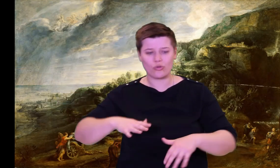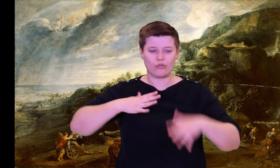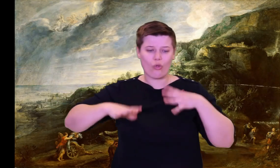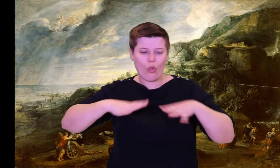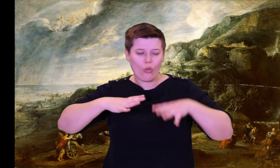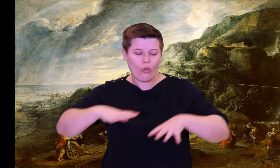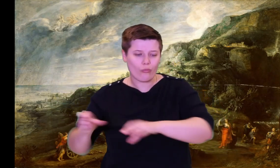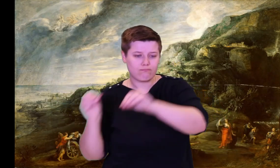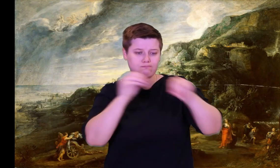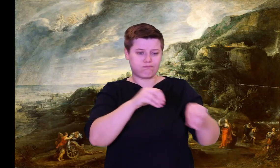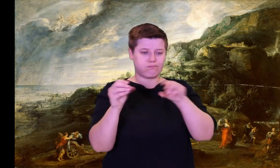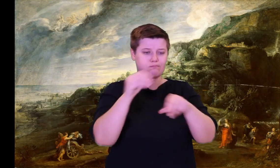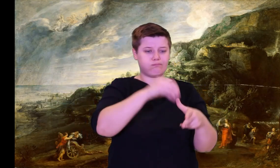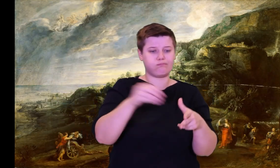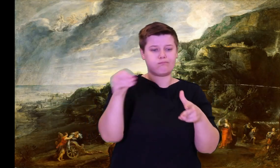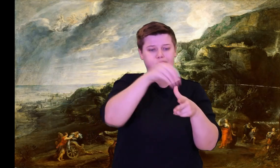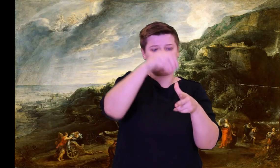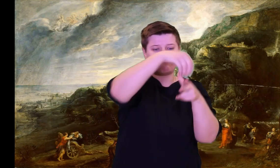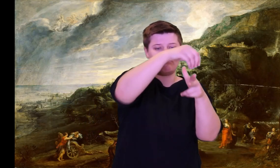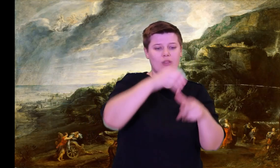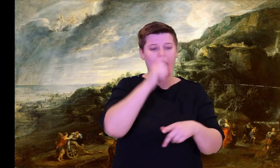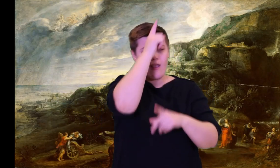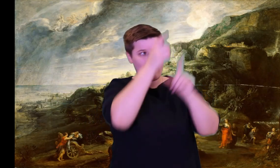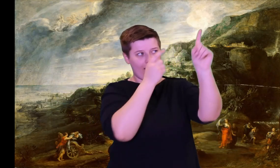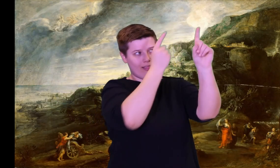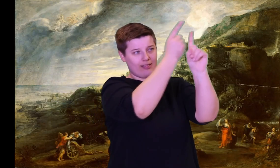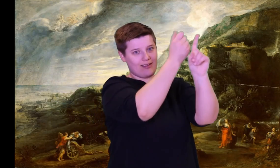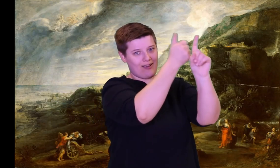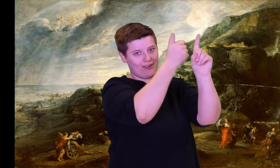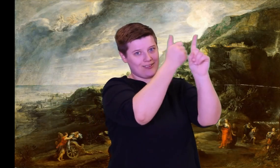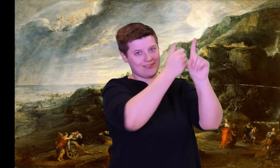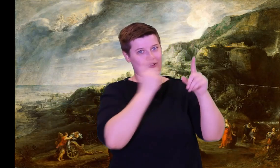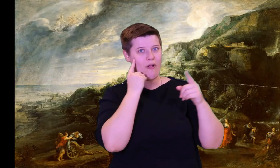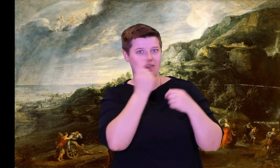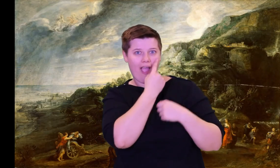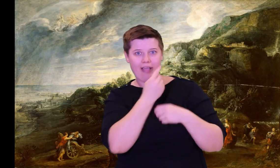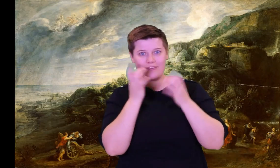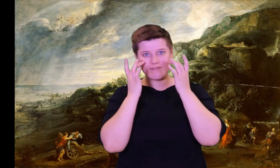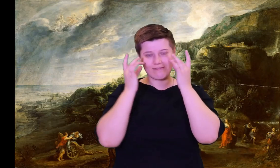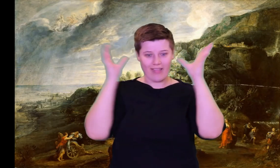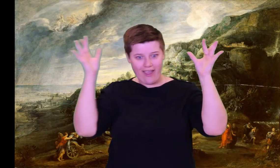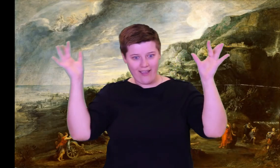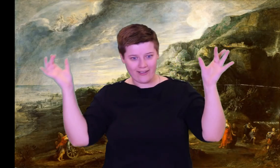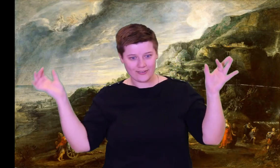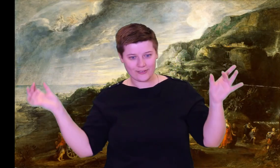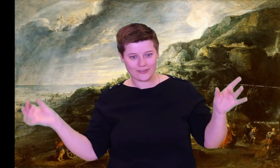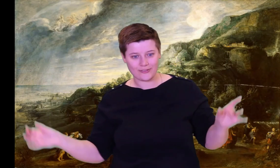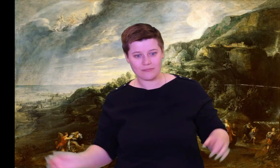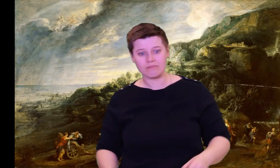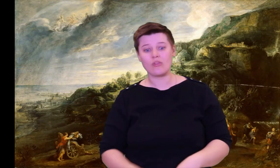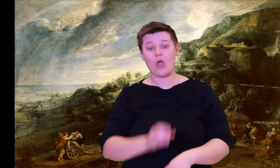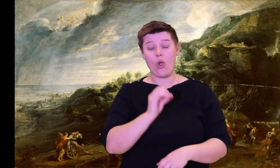The princess threw the ball towards a slave girl, who missed the catch. It fell down in an eddy;